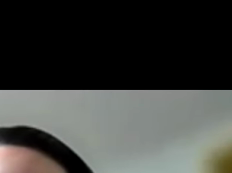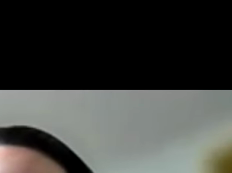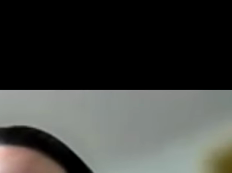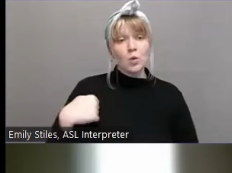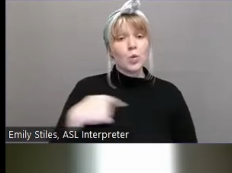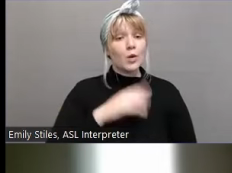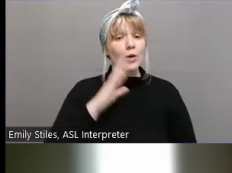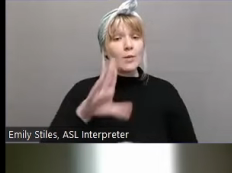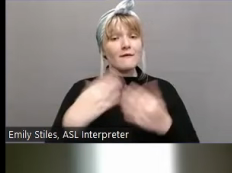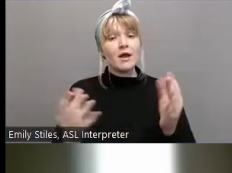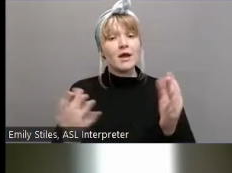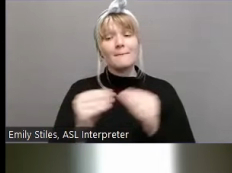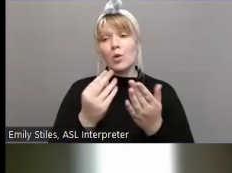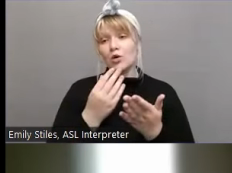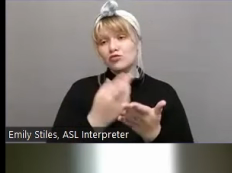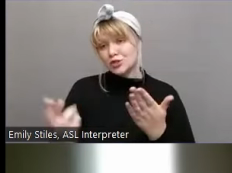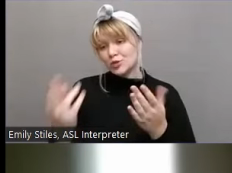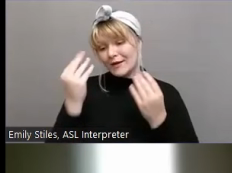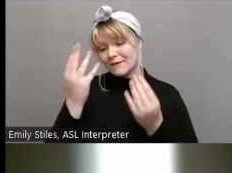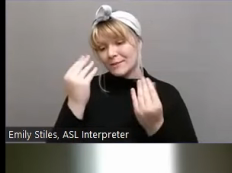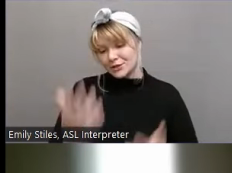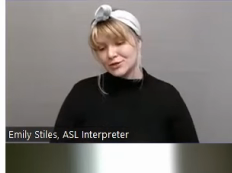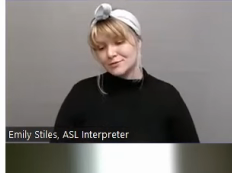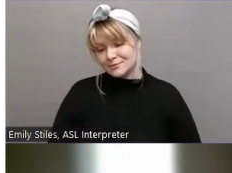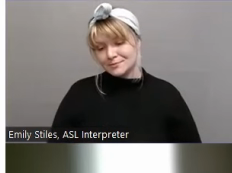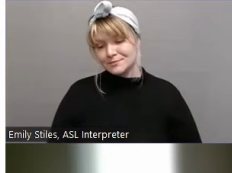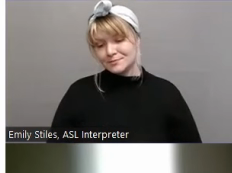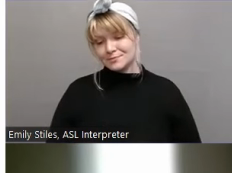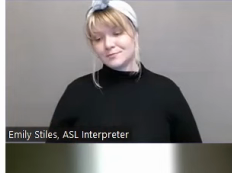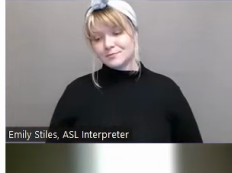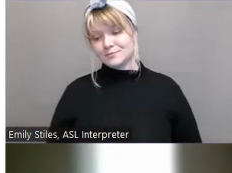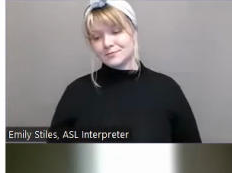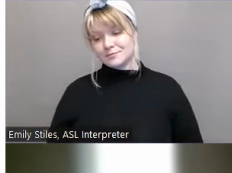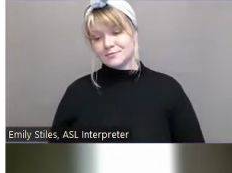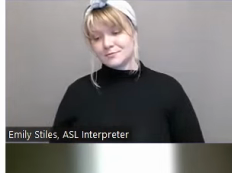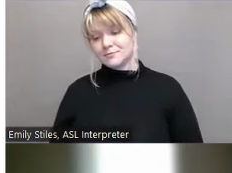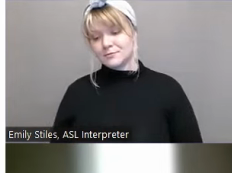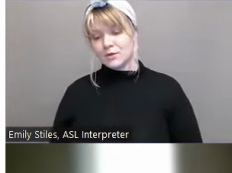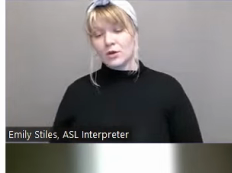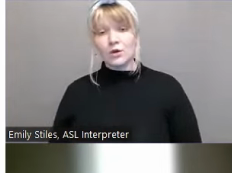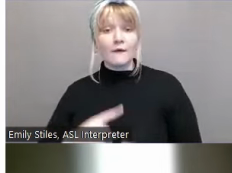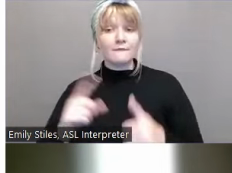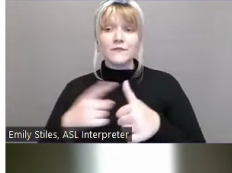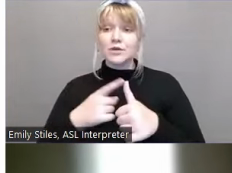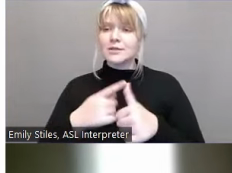I just want to say first of all a big thank you to all of our panelists.